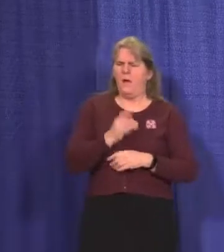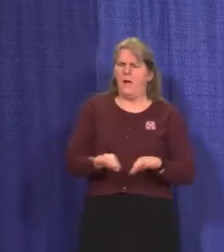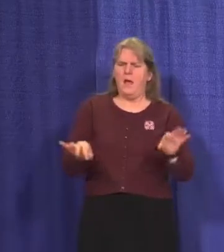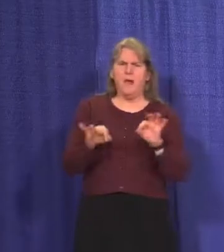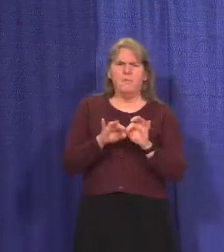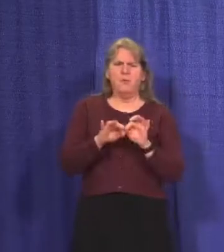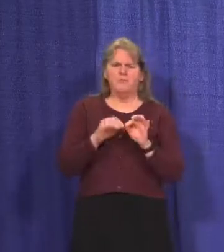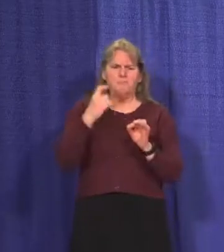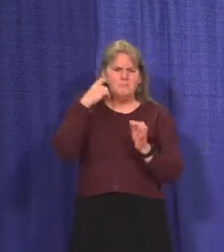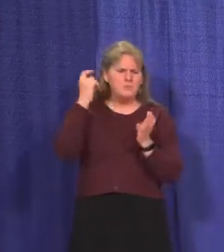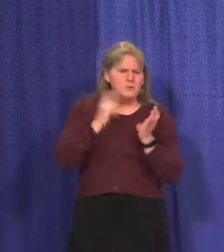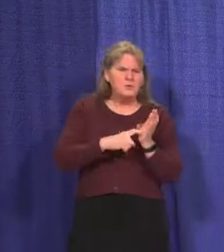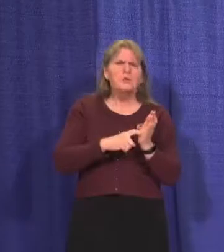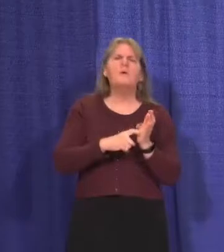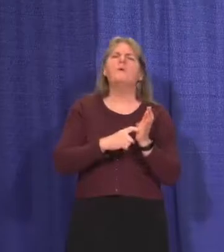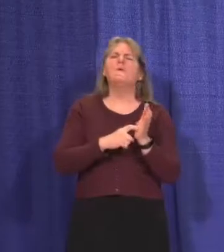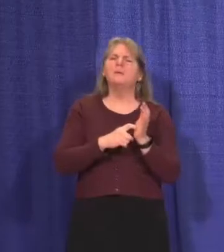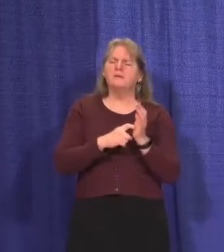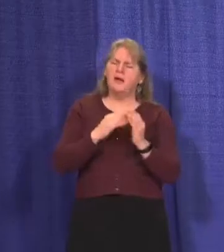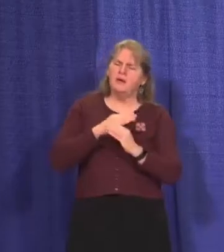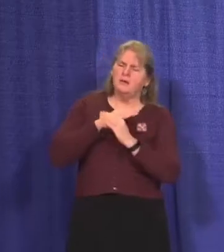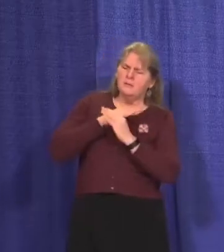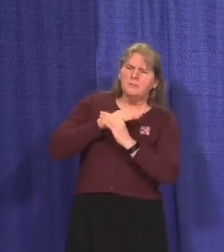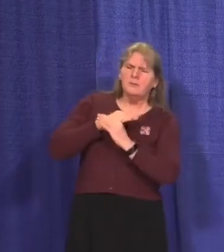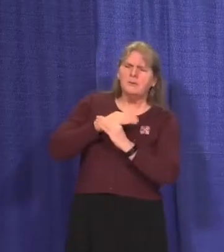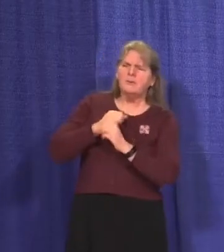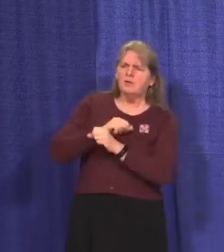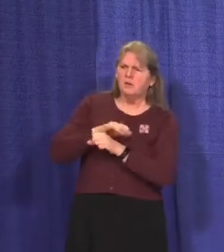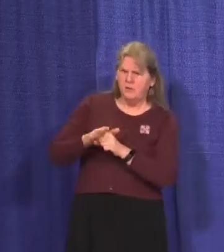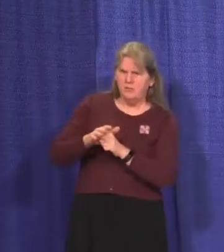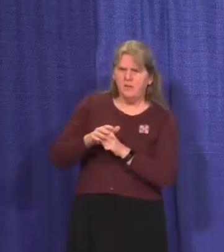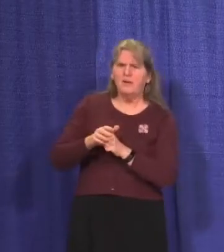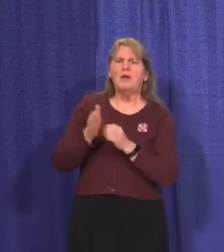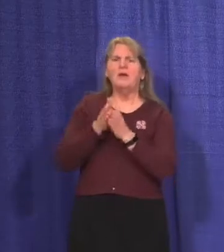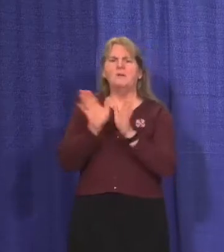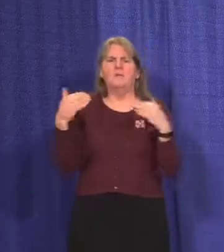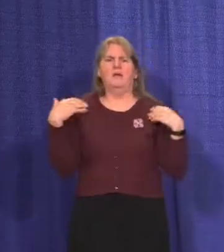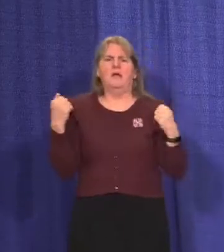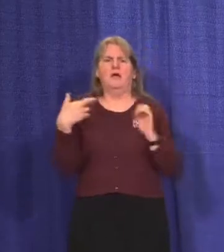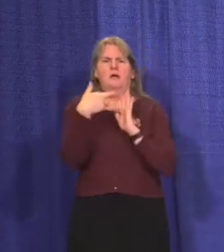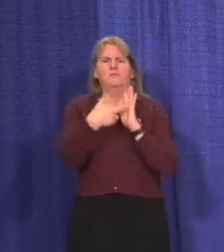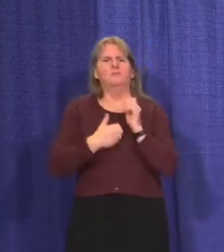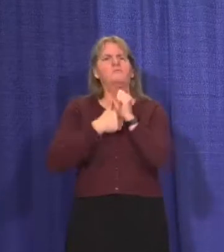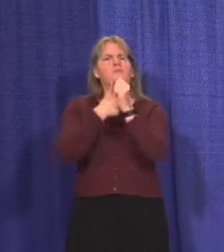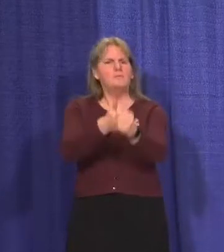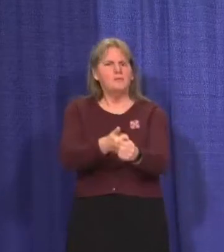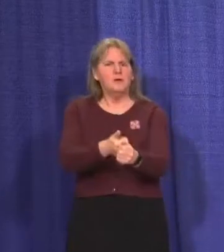public health measures that have been put in place weather here in the Yukon or every --